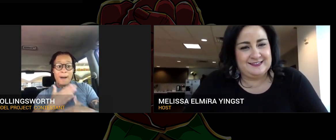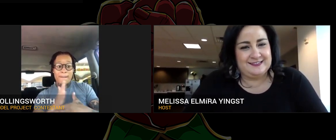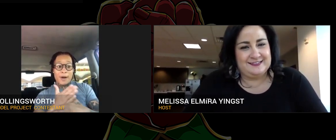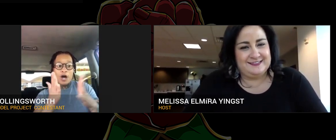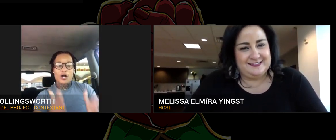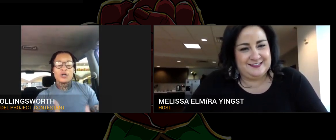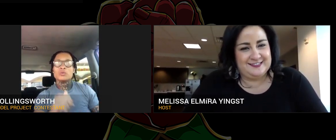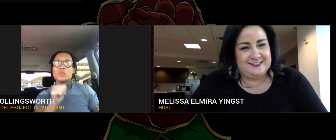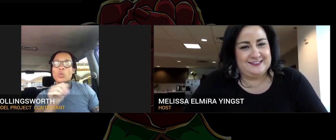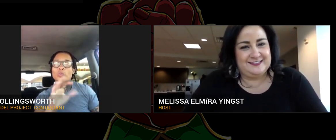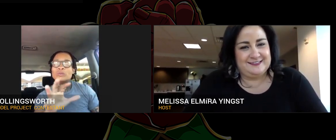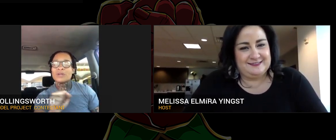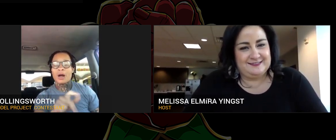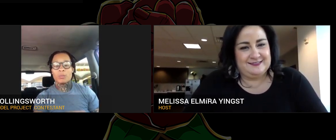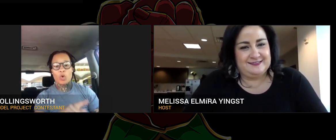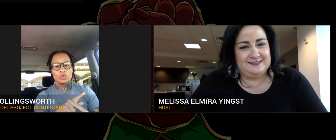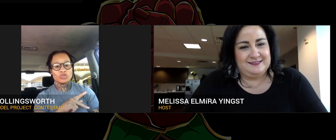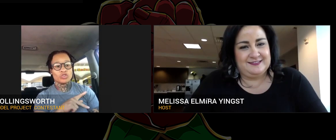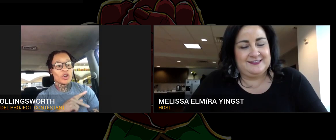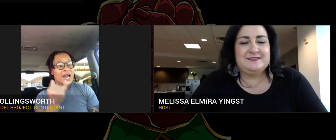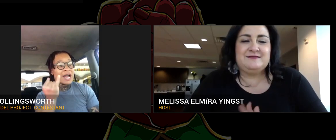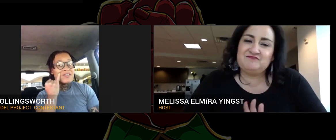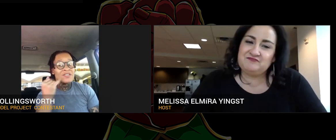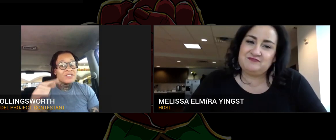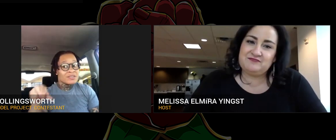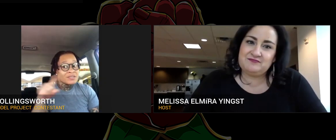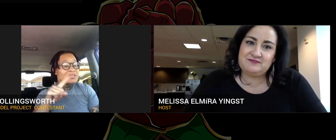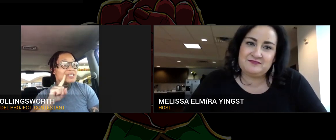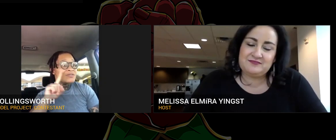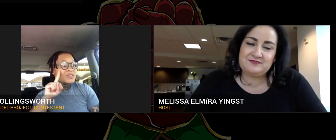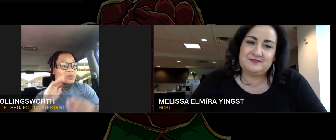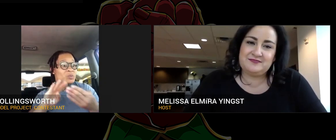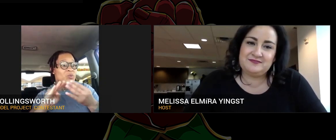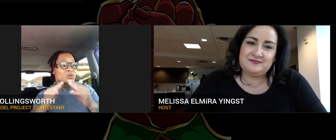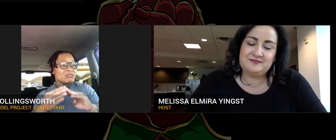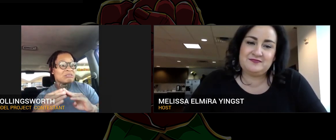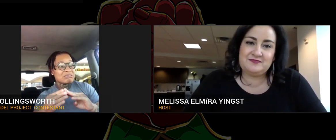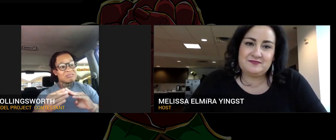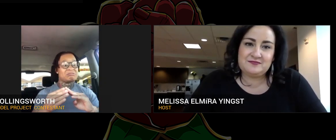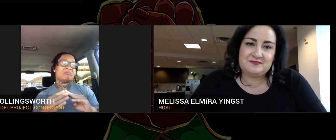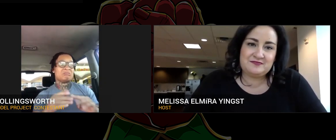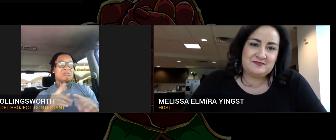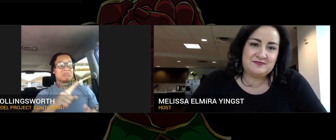Like don't take it personally. If the Deaf community takes it personally about it,